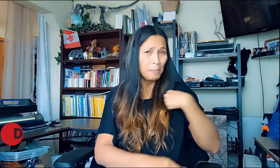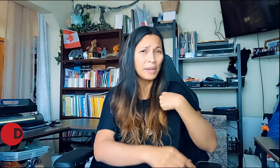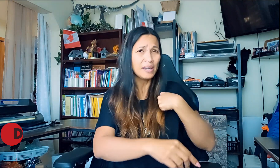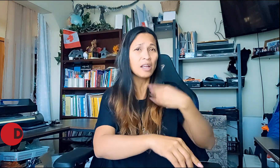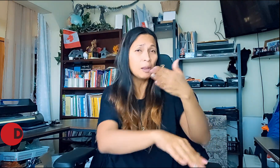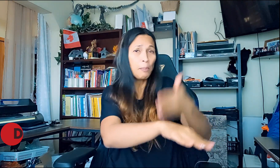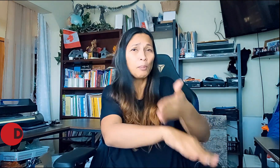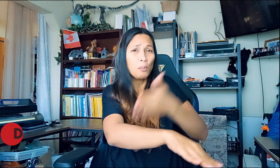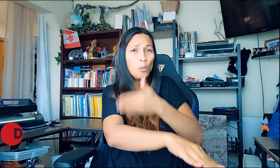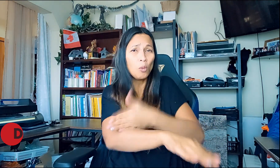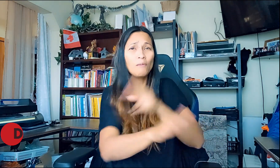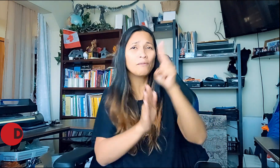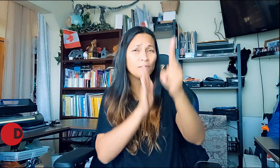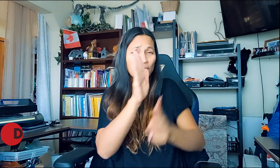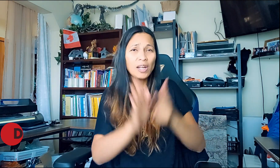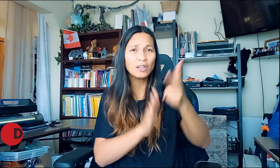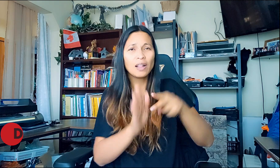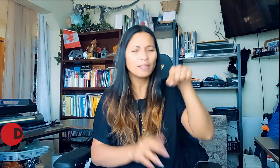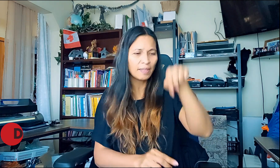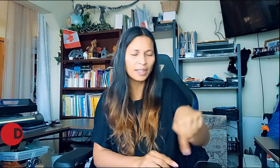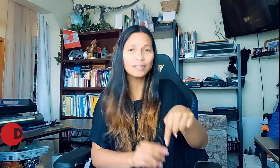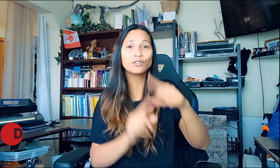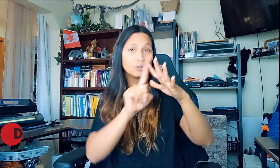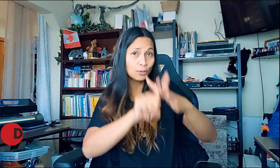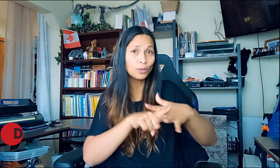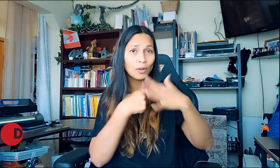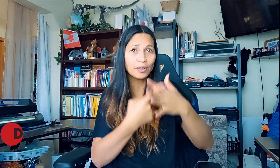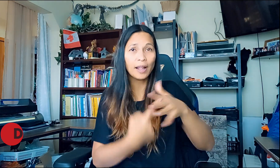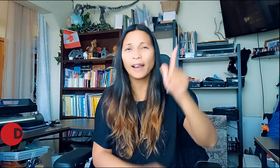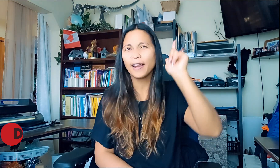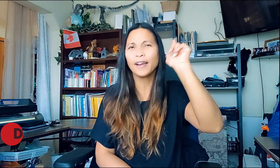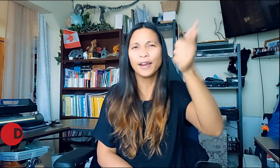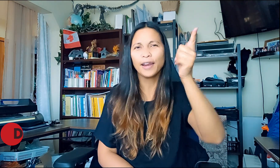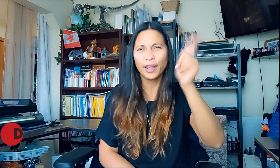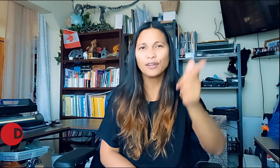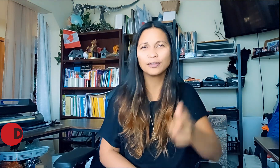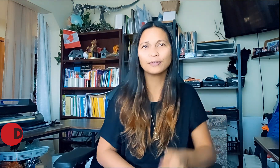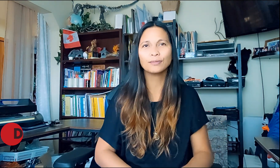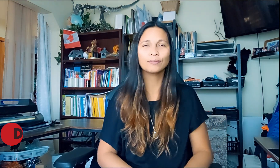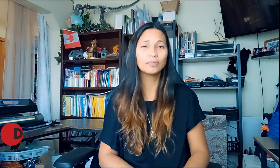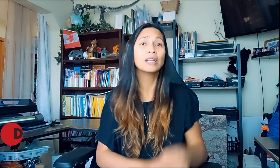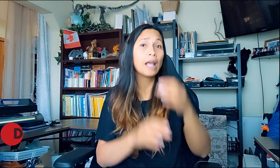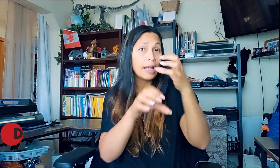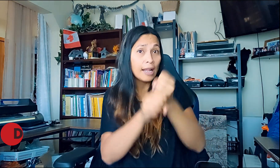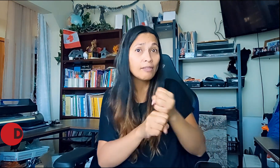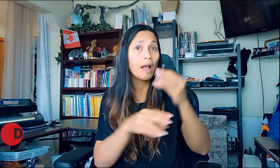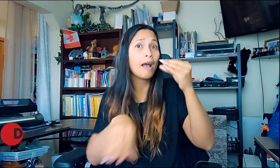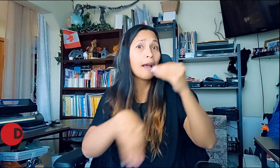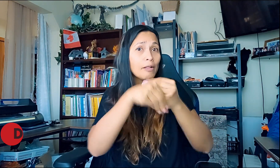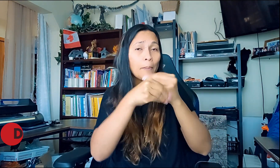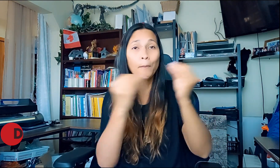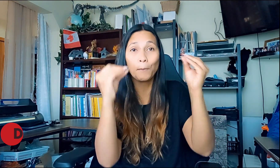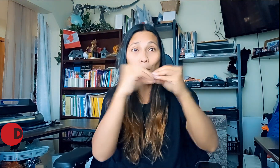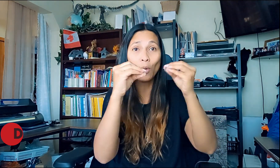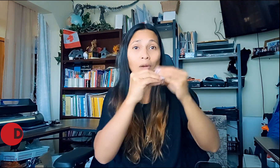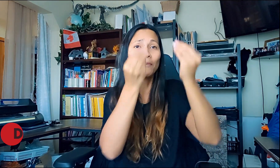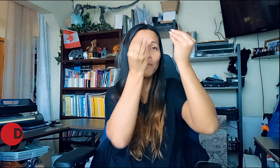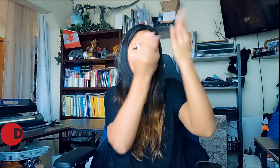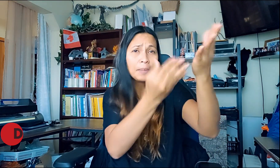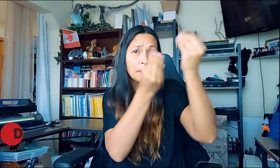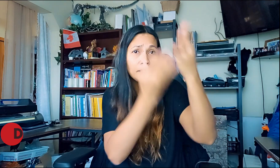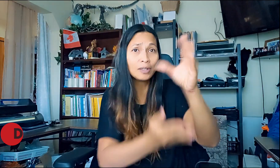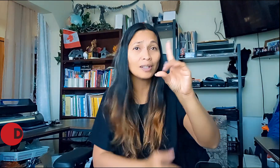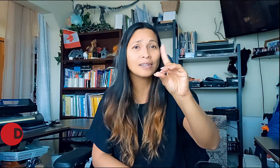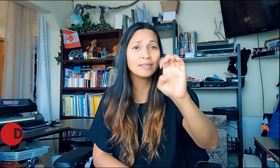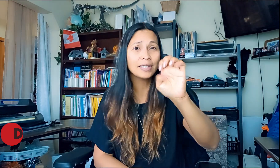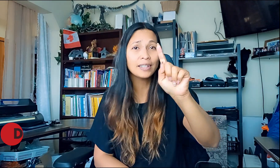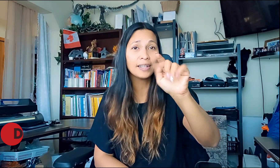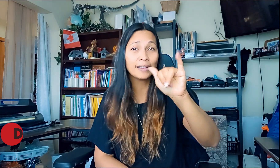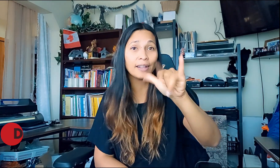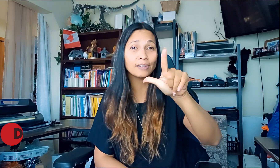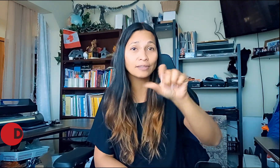just feedback so I can improve the videos and add more details later.